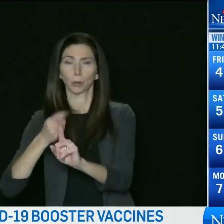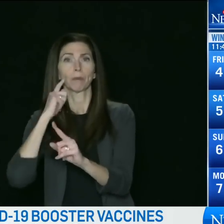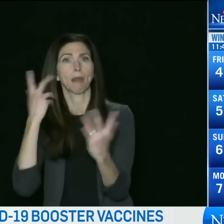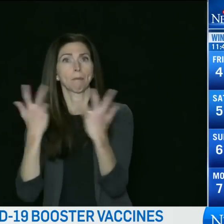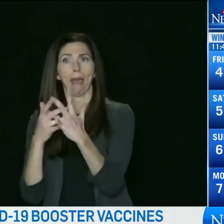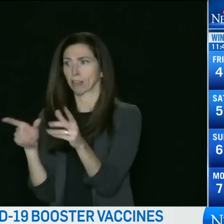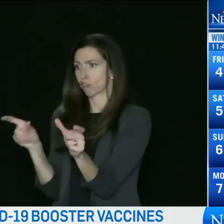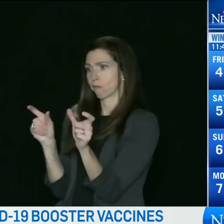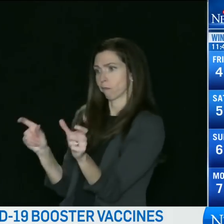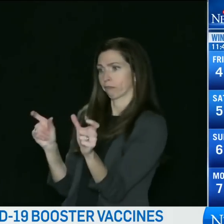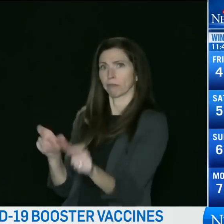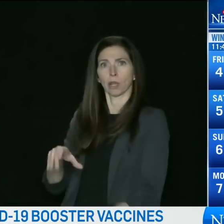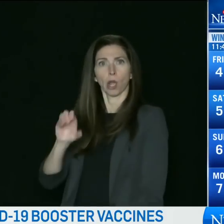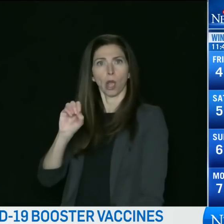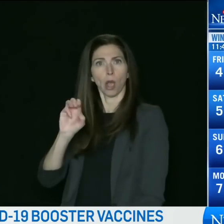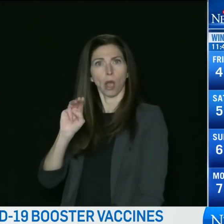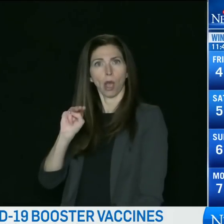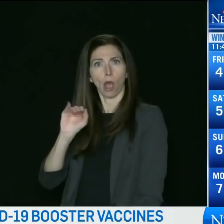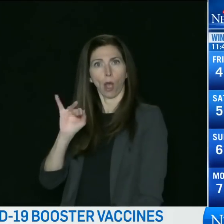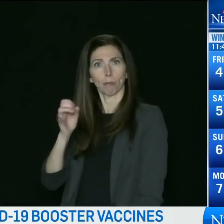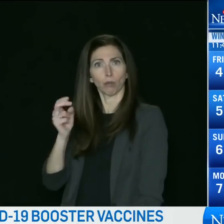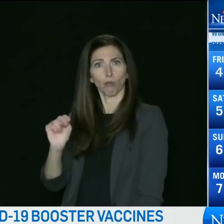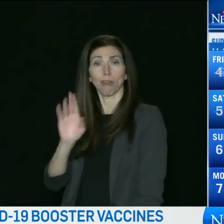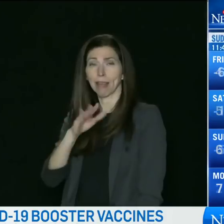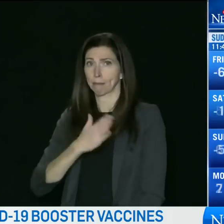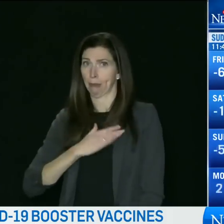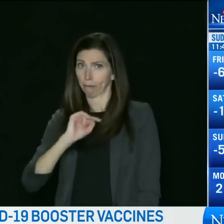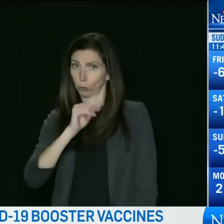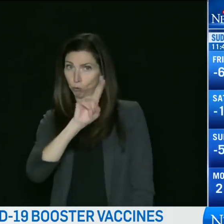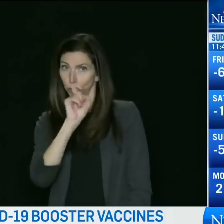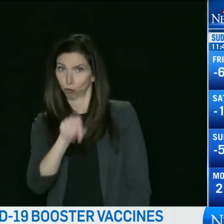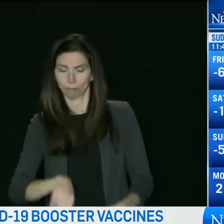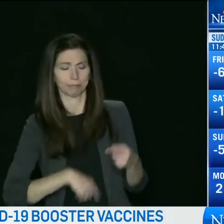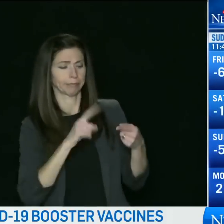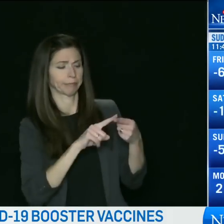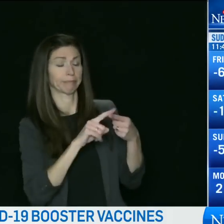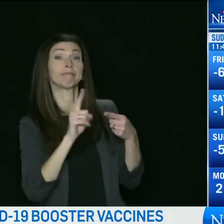ADAPTED TO OMICRON AND DO YOU